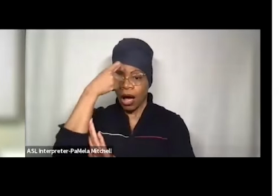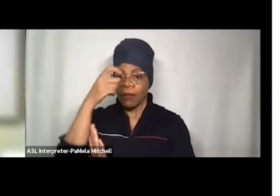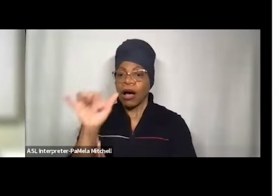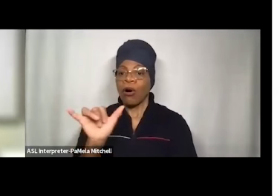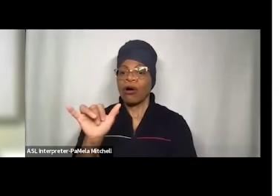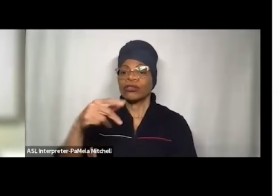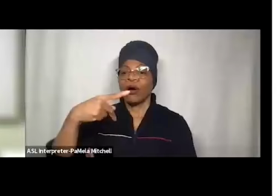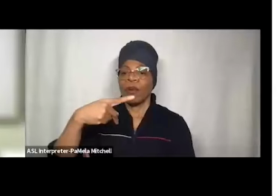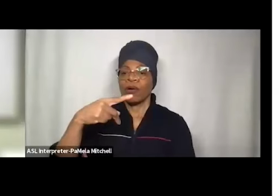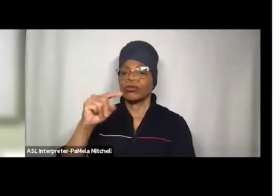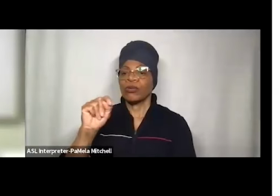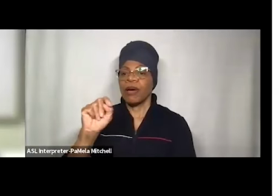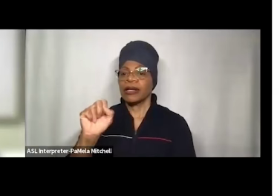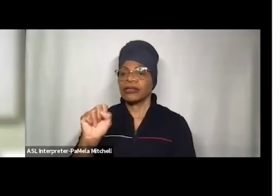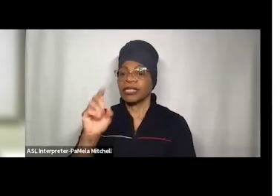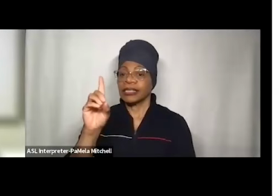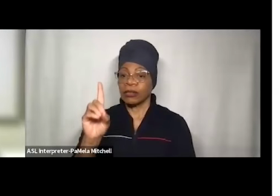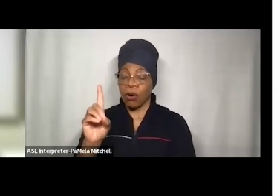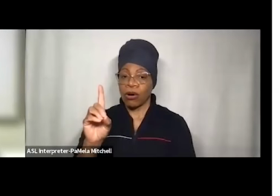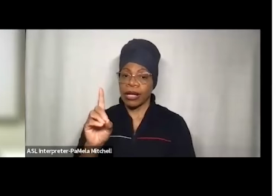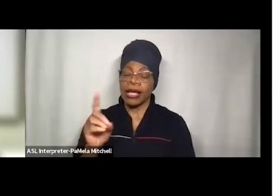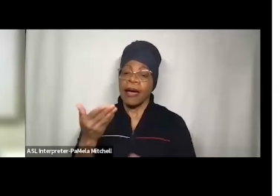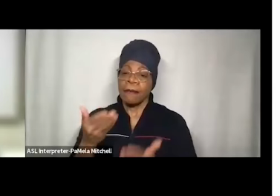Typically there might be a three stage process for doing this.